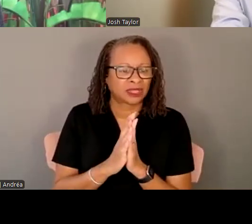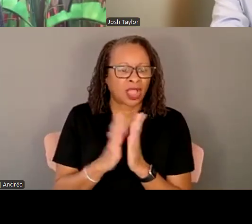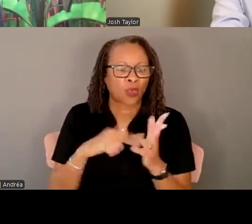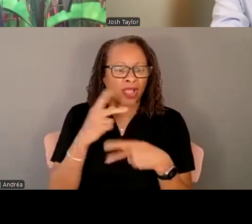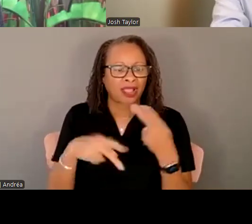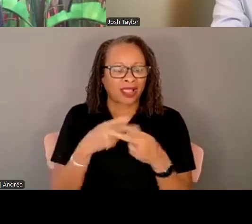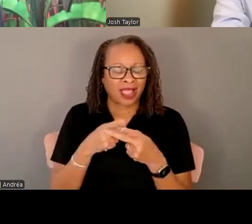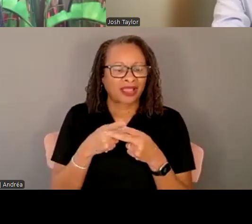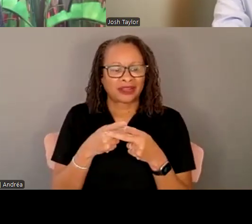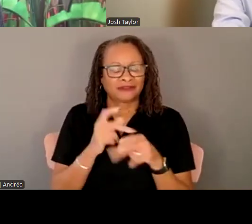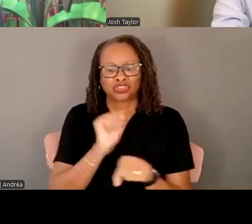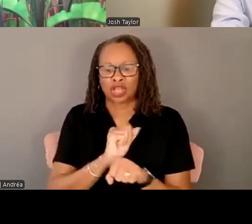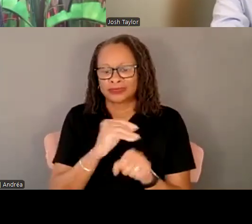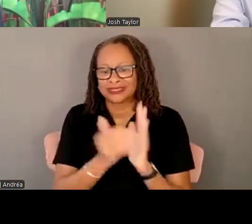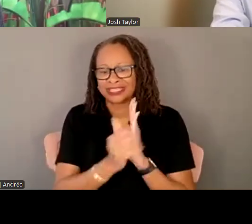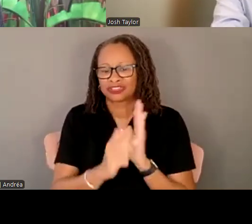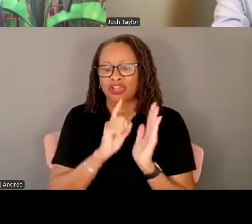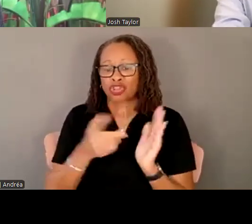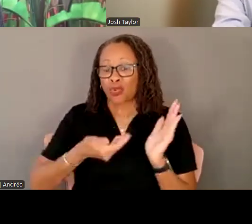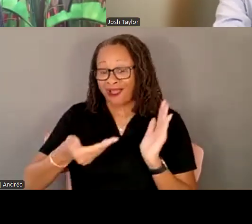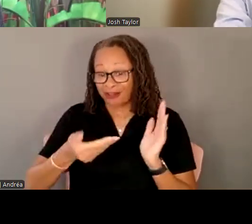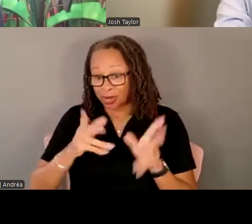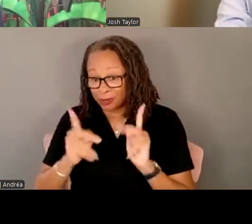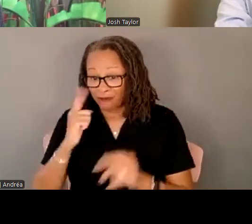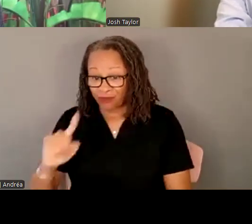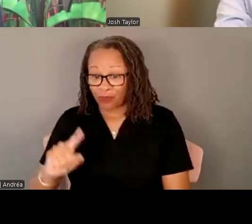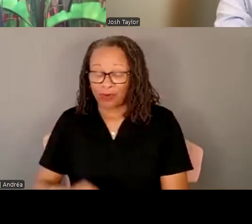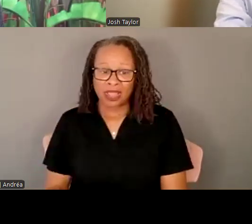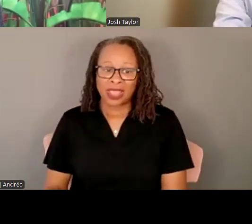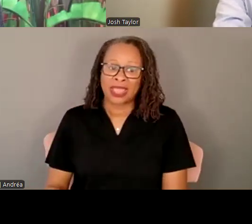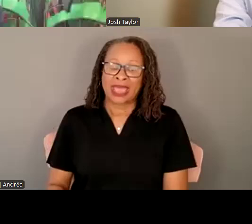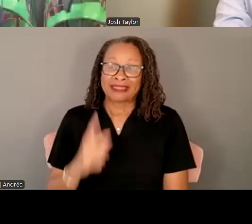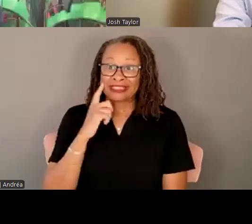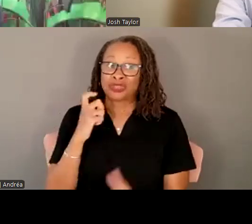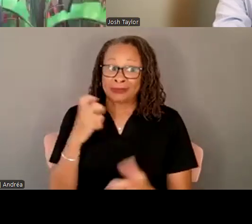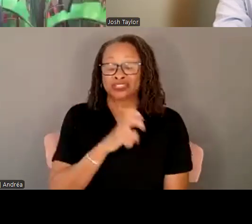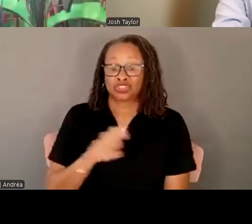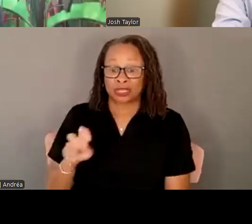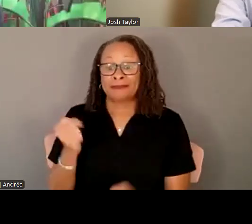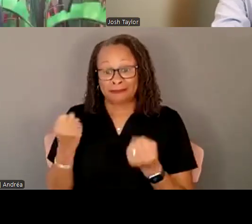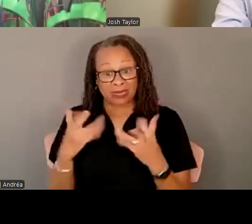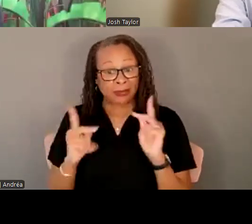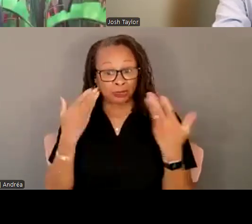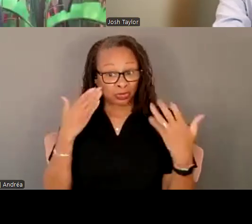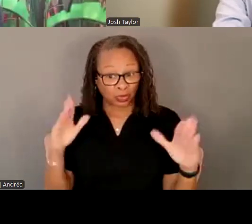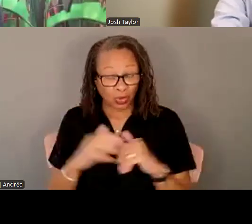And there's been a real shift. I think a lot of people don't know. There's been a shift in the way that employment